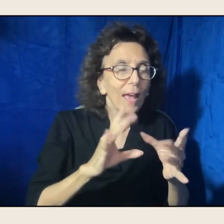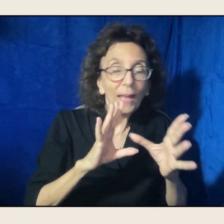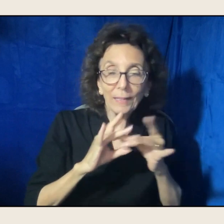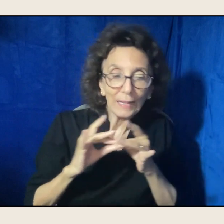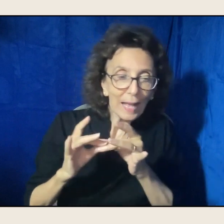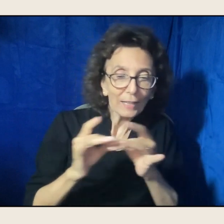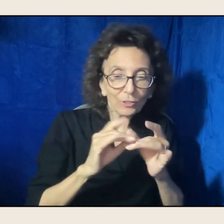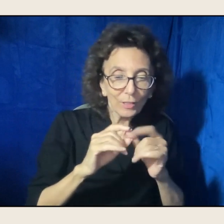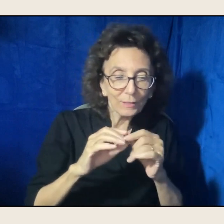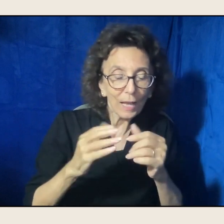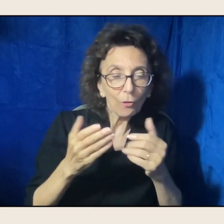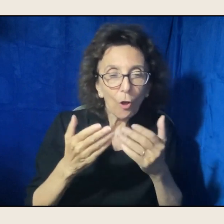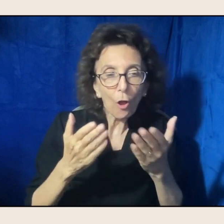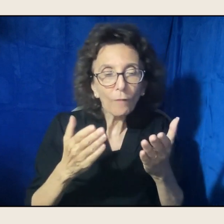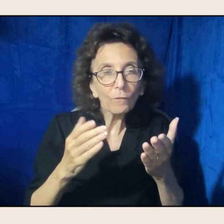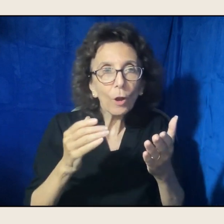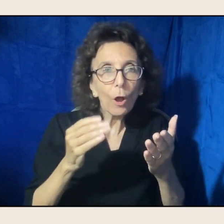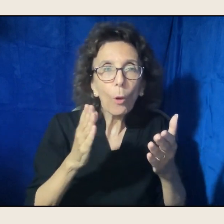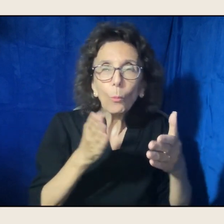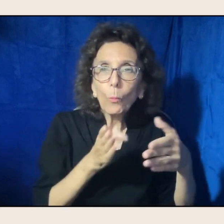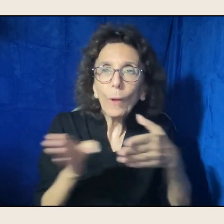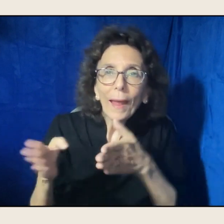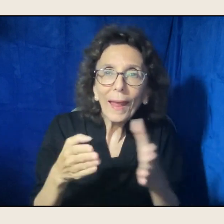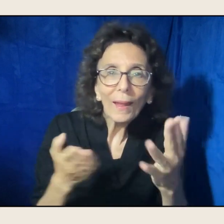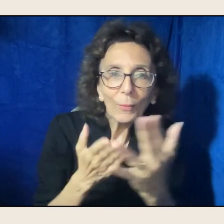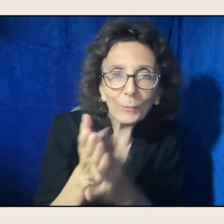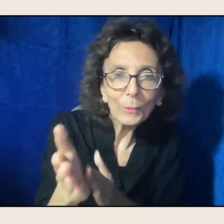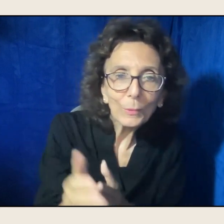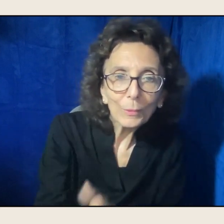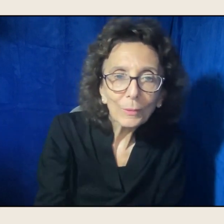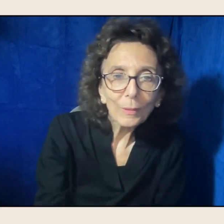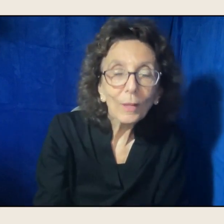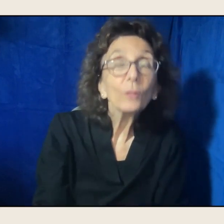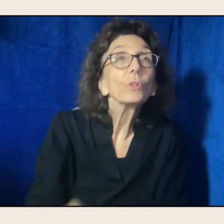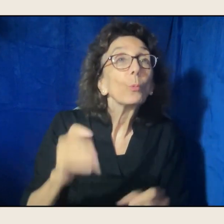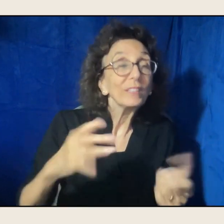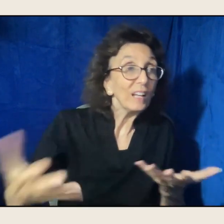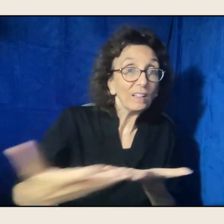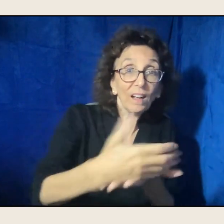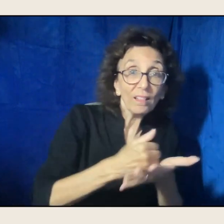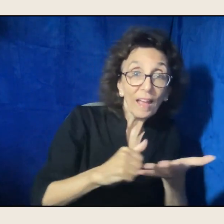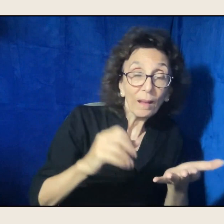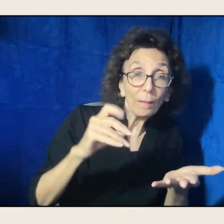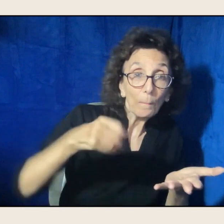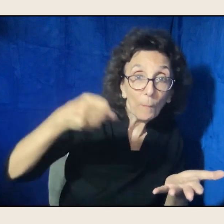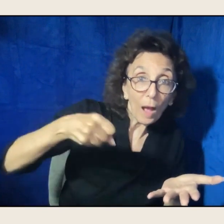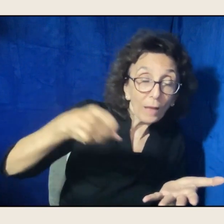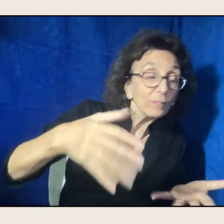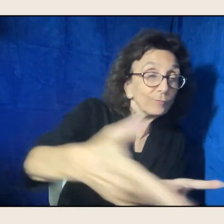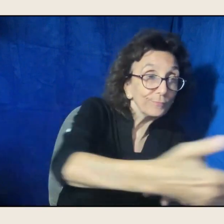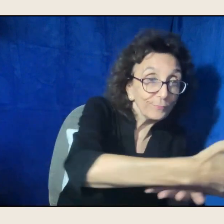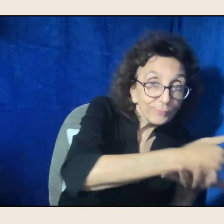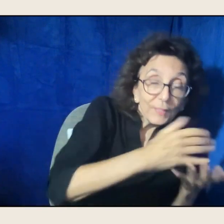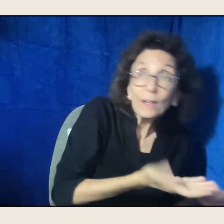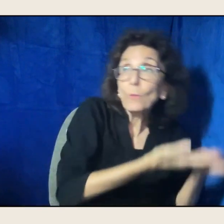And sure enough, they got the bottles. We did the whole thing, did that, and brought 'em to a show in New York.